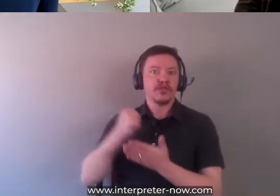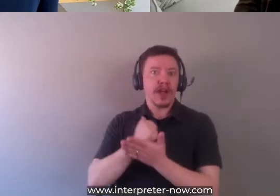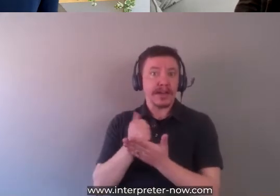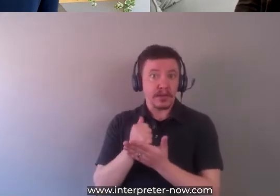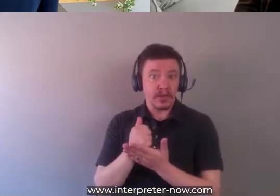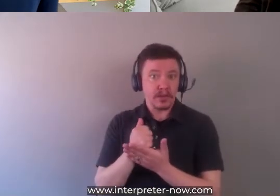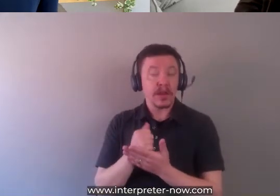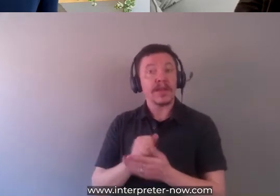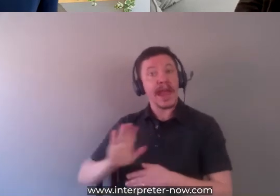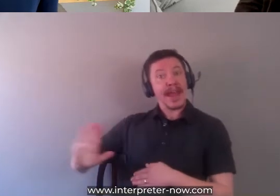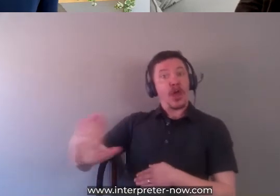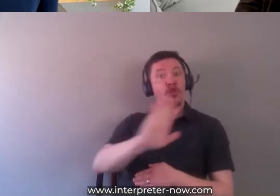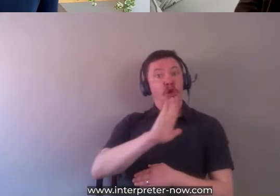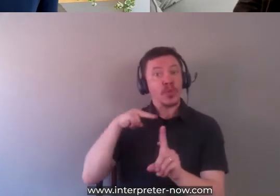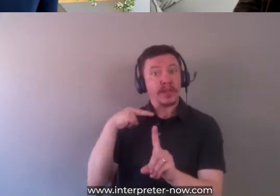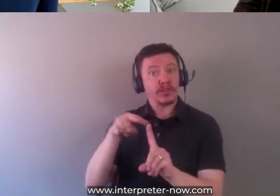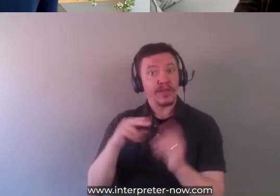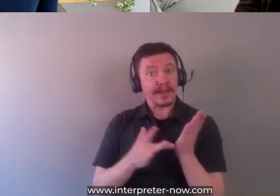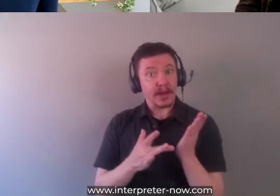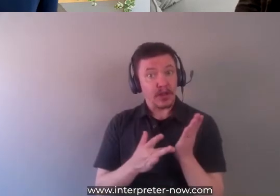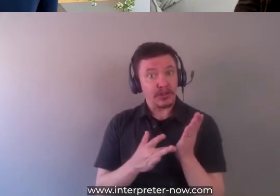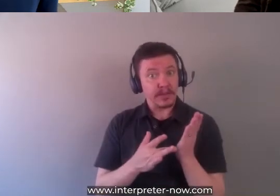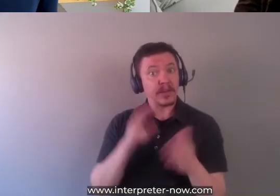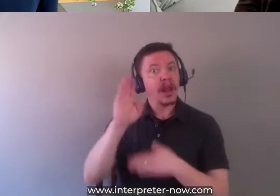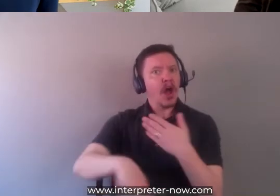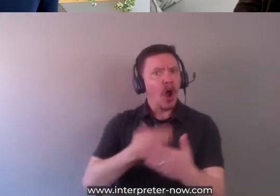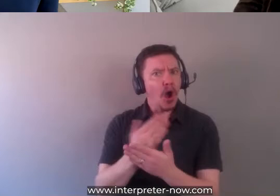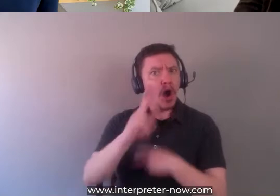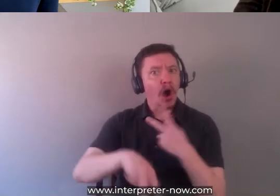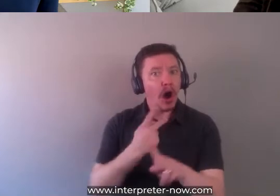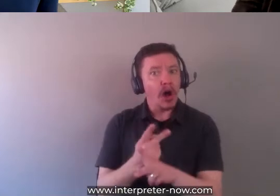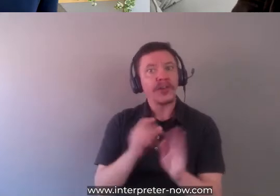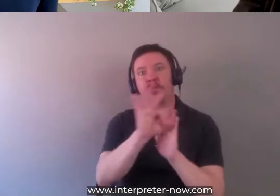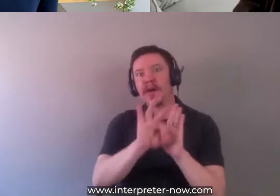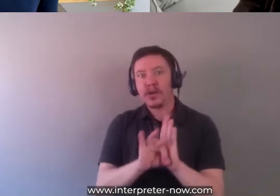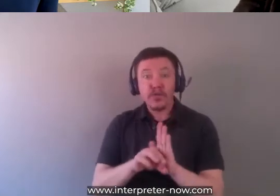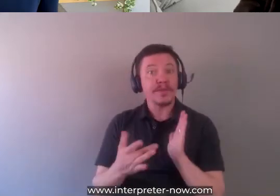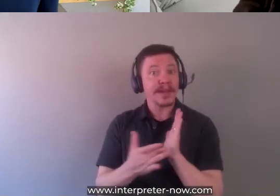Those surveillance technologies, like all types of algorithmic technologies, have to